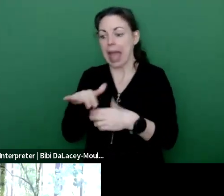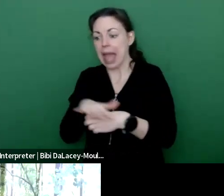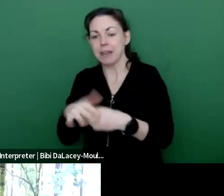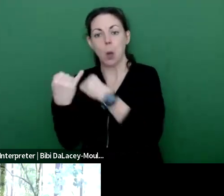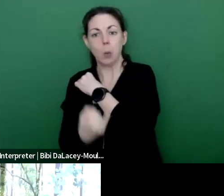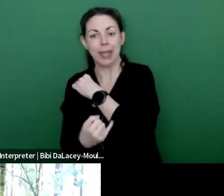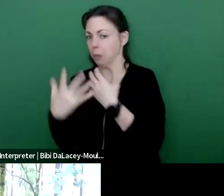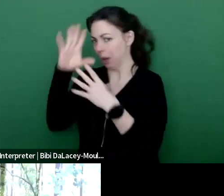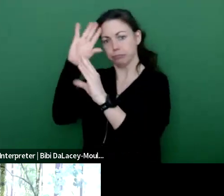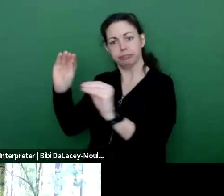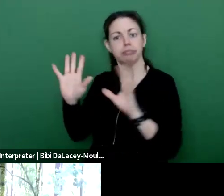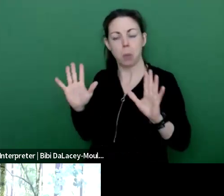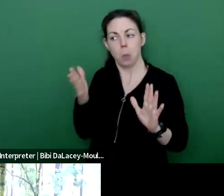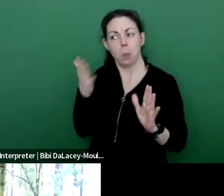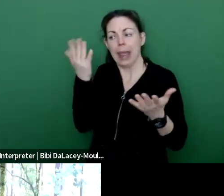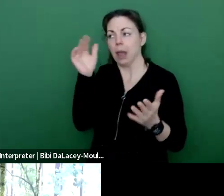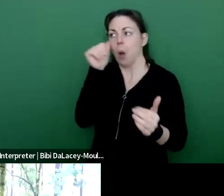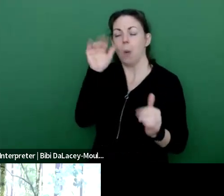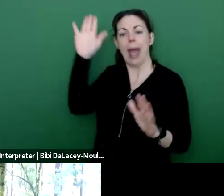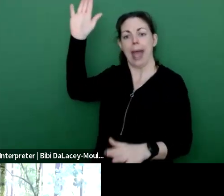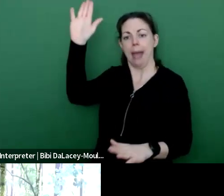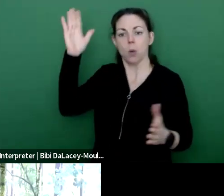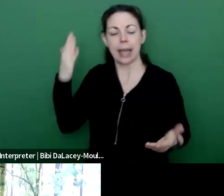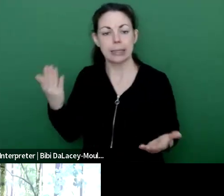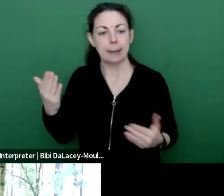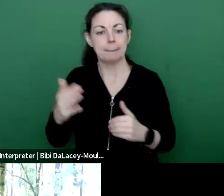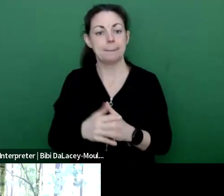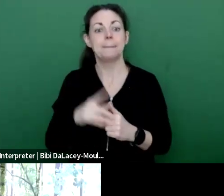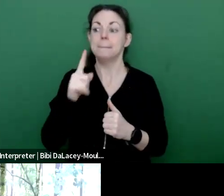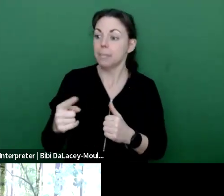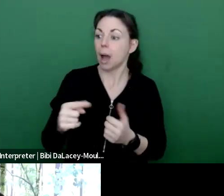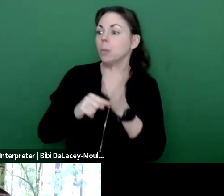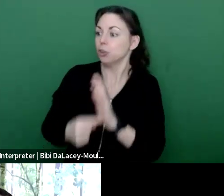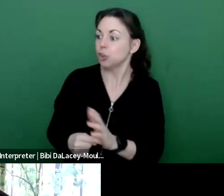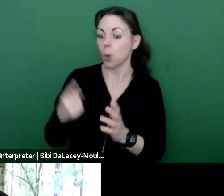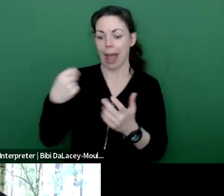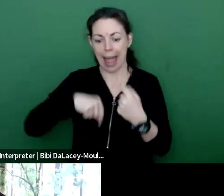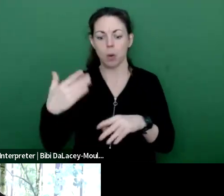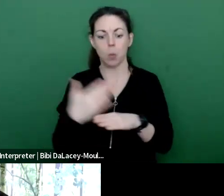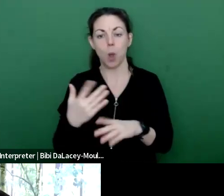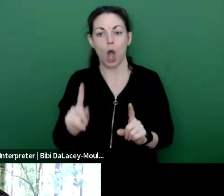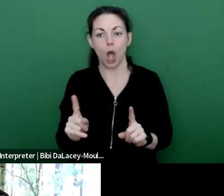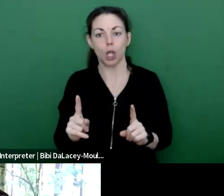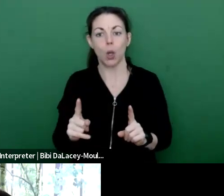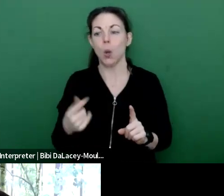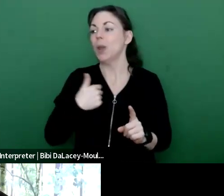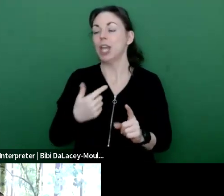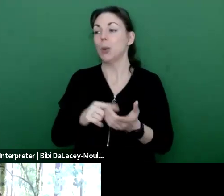the foundational work in it too. So, eh, we don't just want to recruit tokenistically to try and fill quotas.